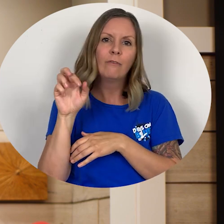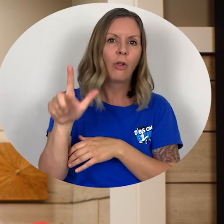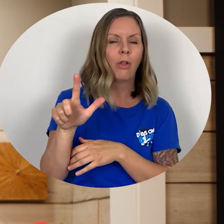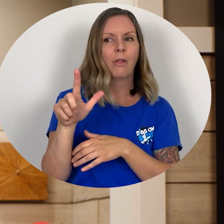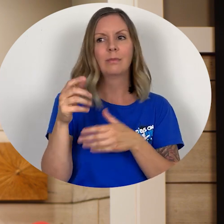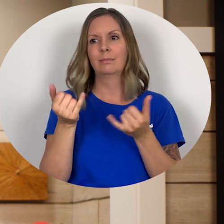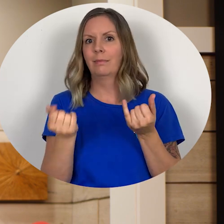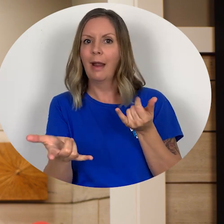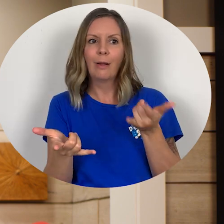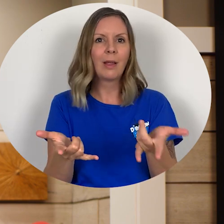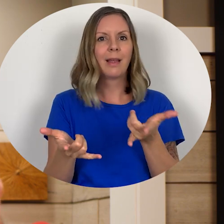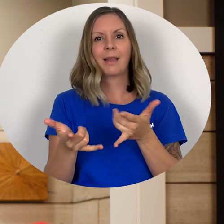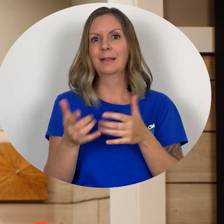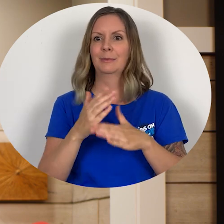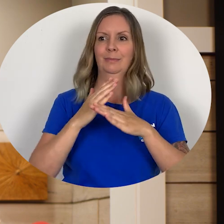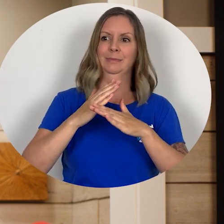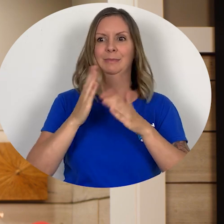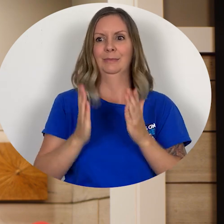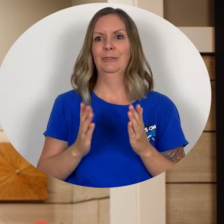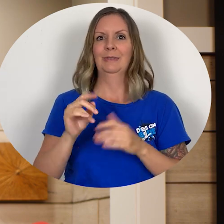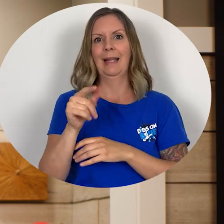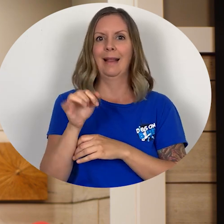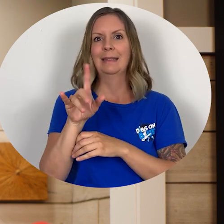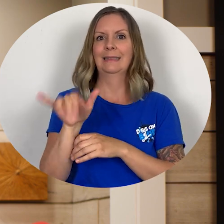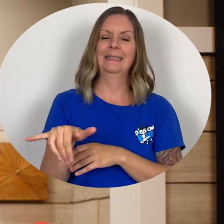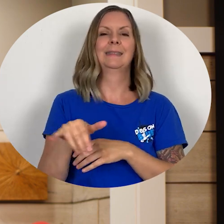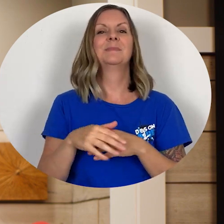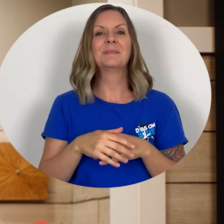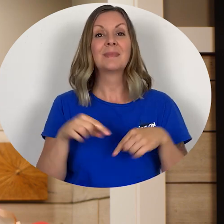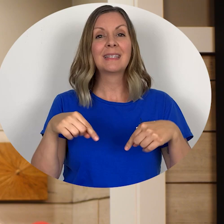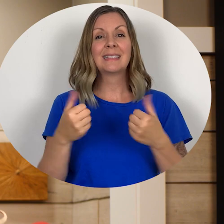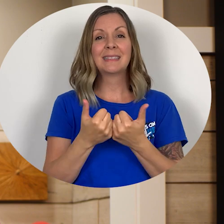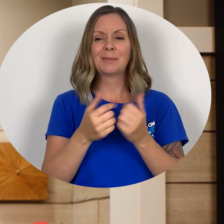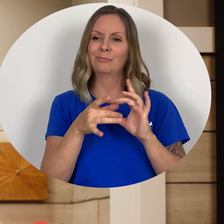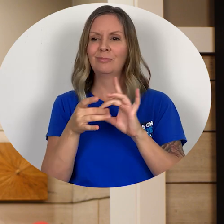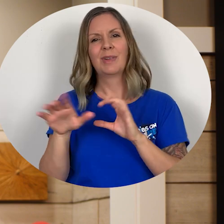Infinity Gauntlet is based on another game called Love Letter and it has some similarities,